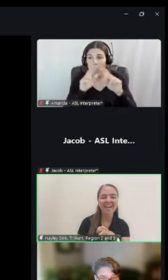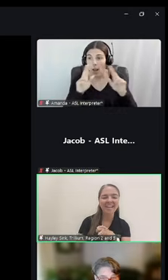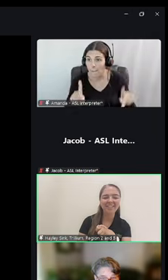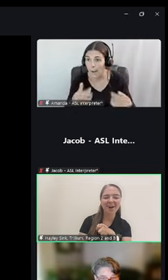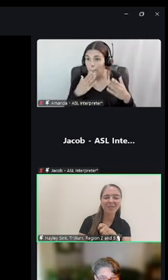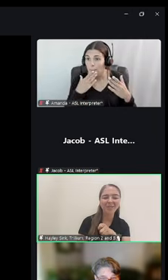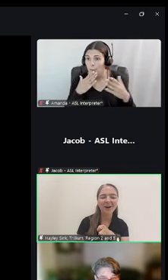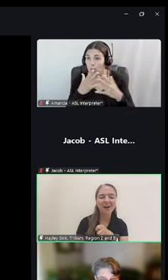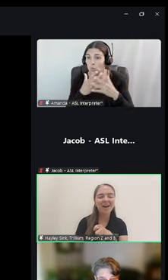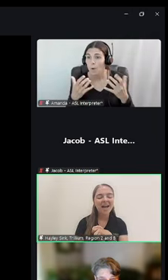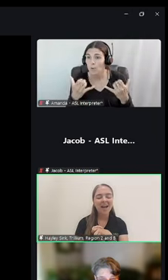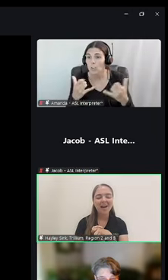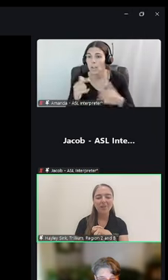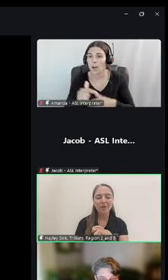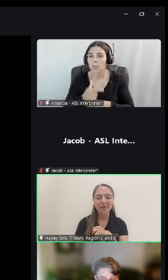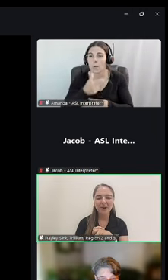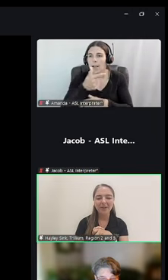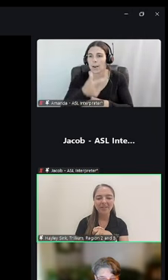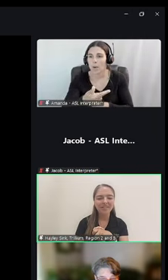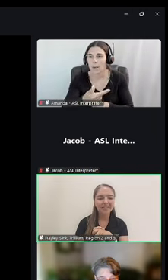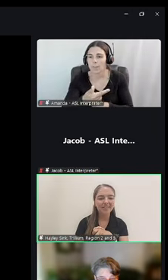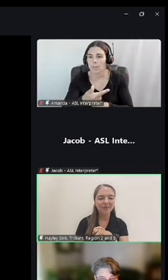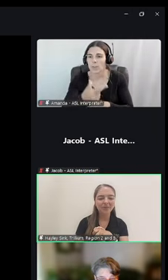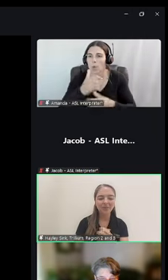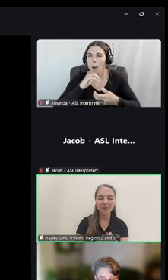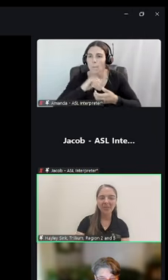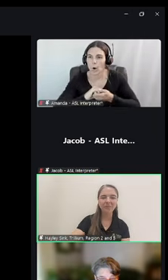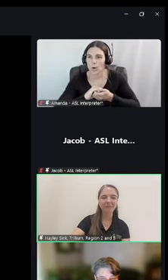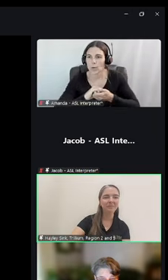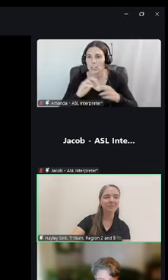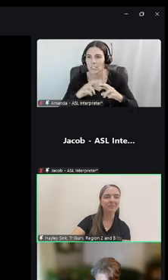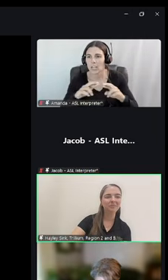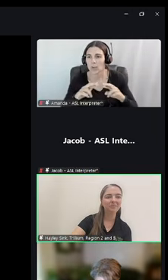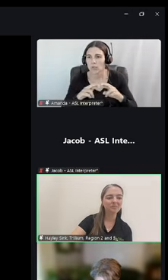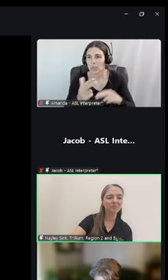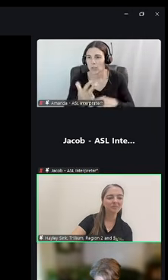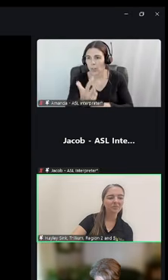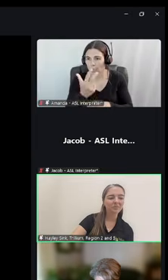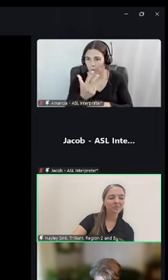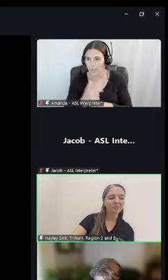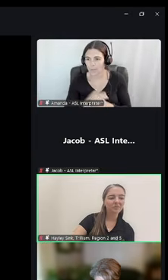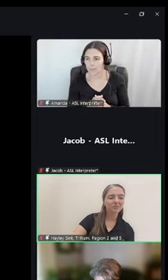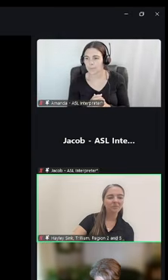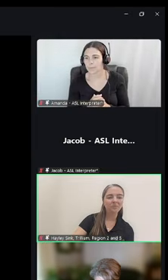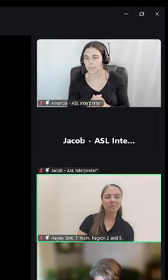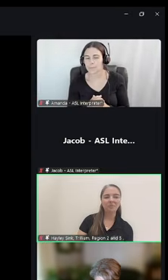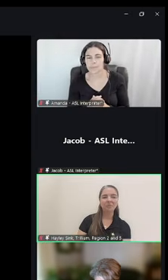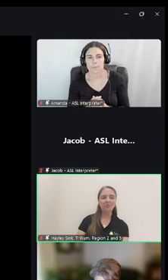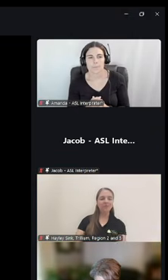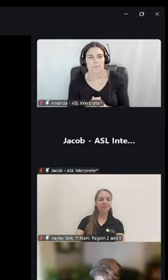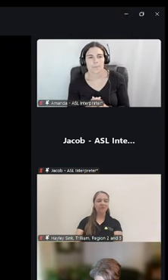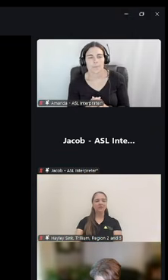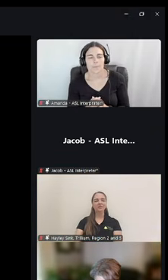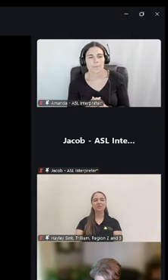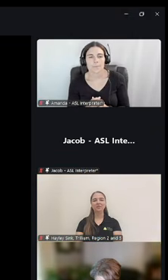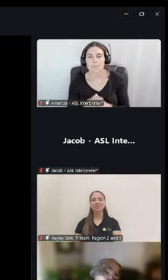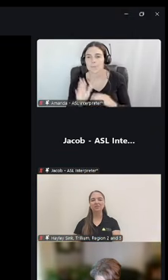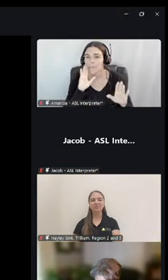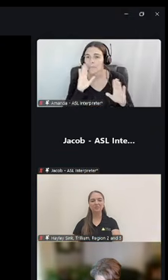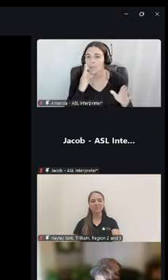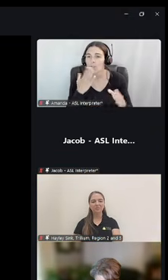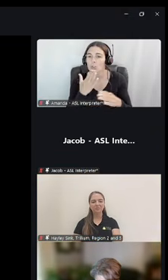hand it off to our um wonderful partners in region three. Hey, good afternoon everyone. Uh my name is